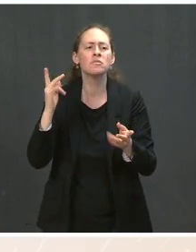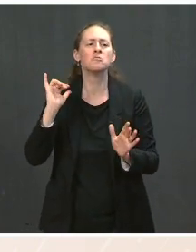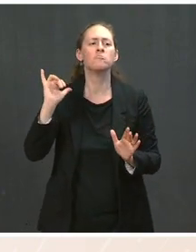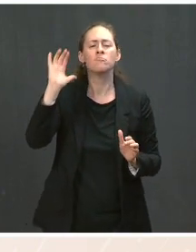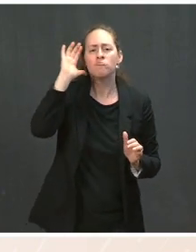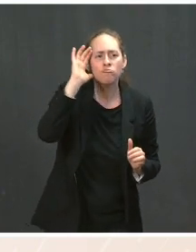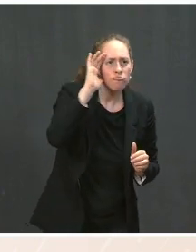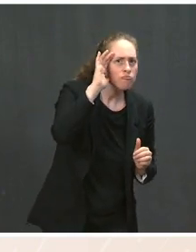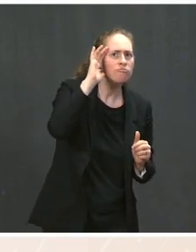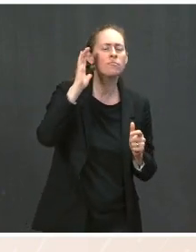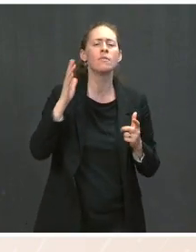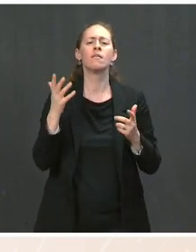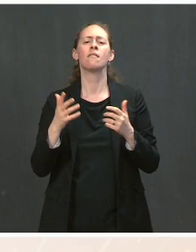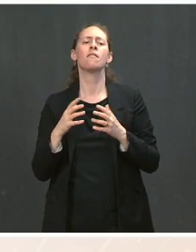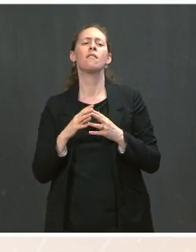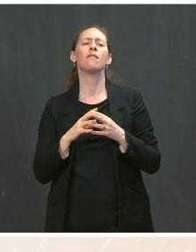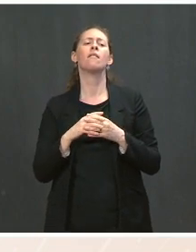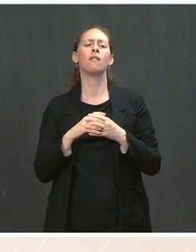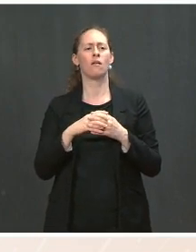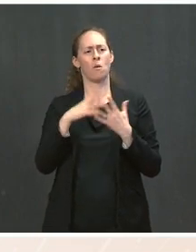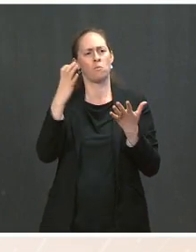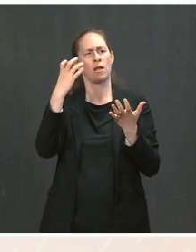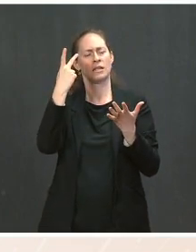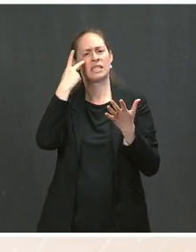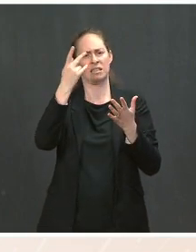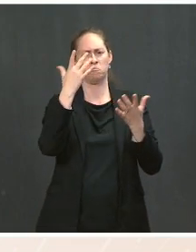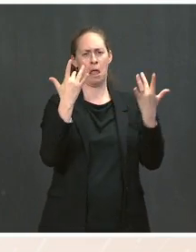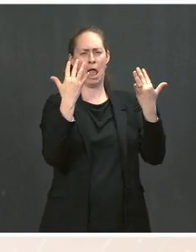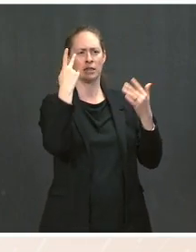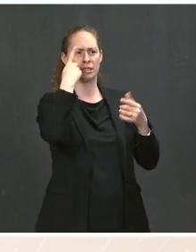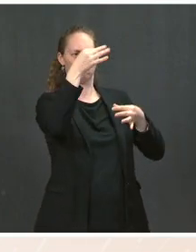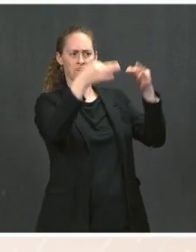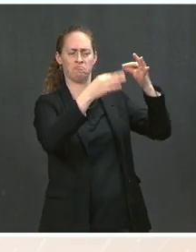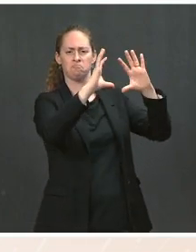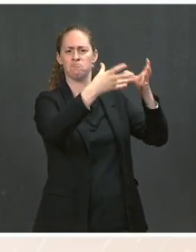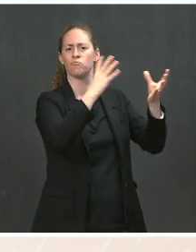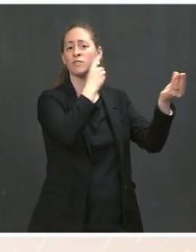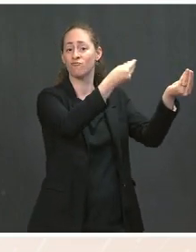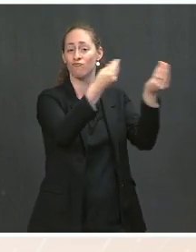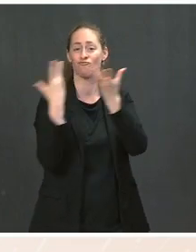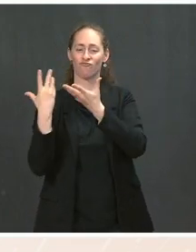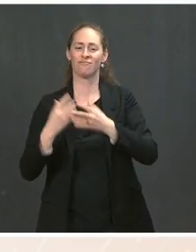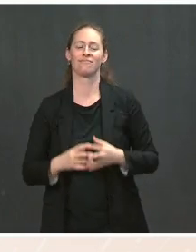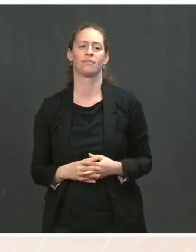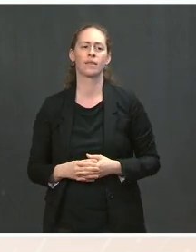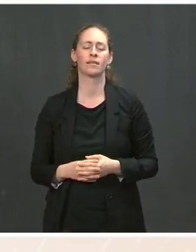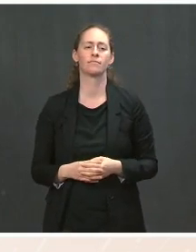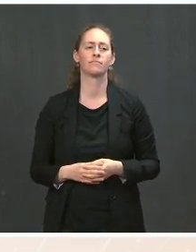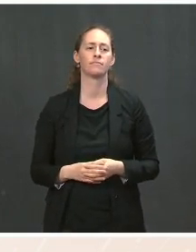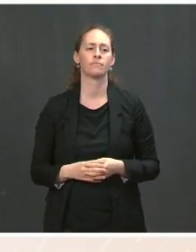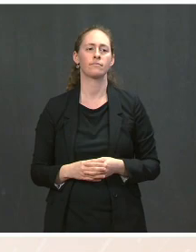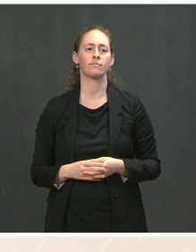that comes out of this Court commission. Okay, go ahead. The Press: I wanted to start with the Russia sanctions.